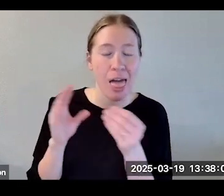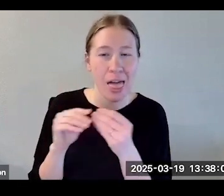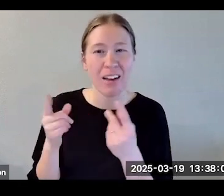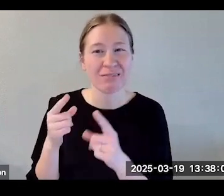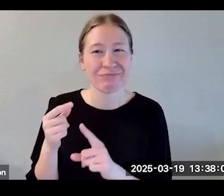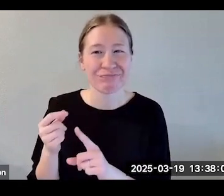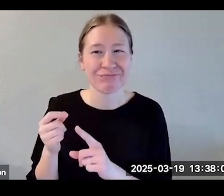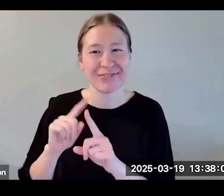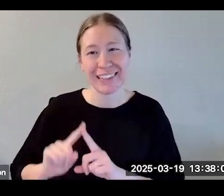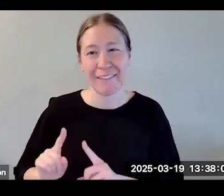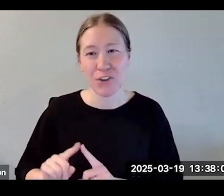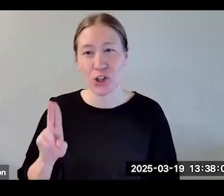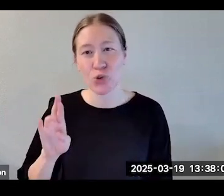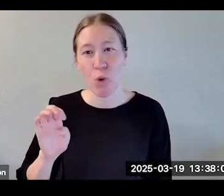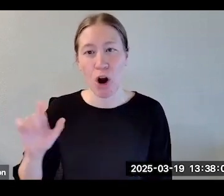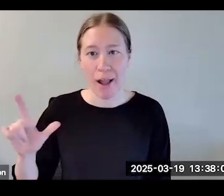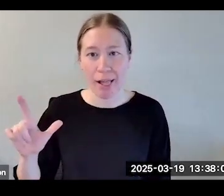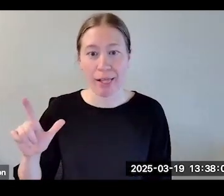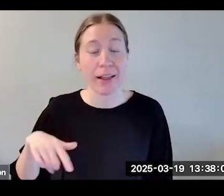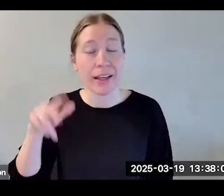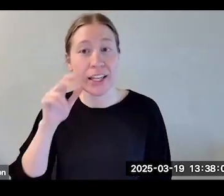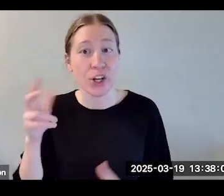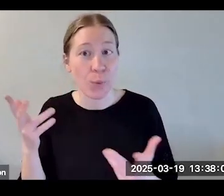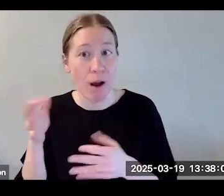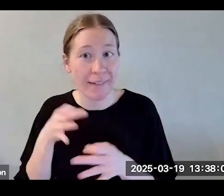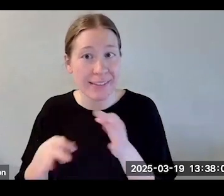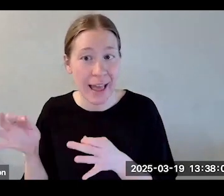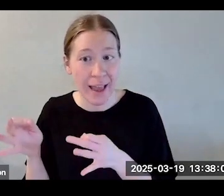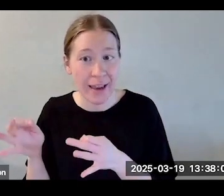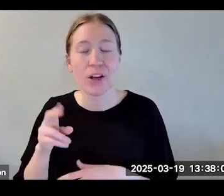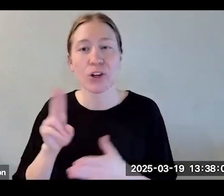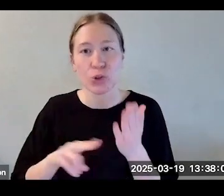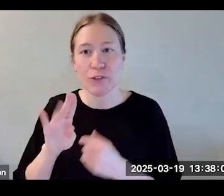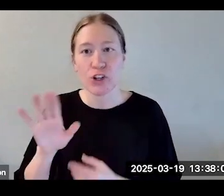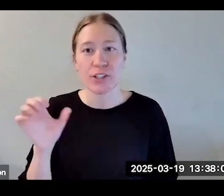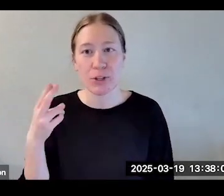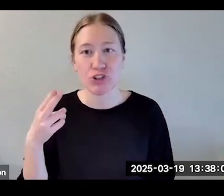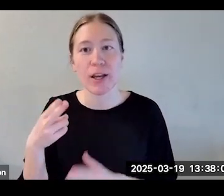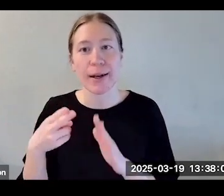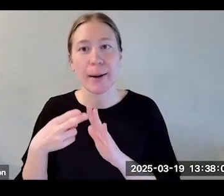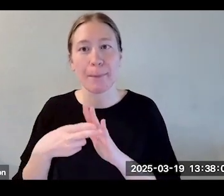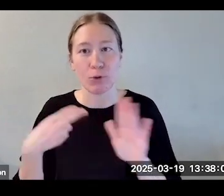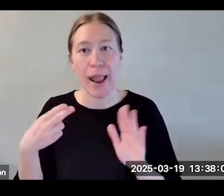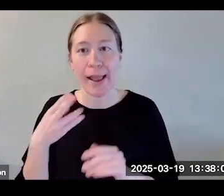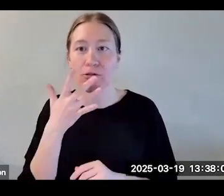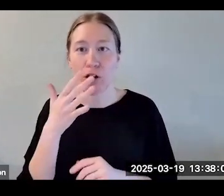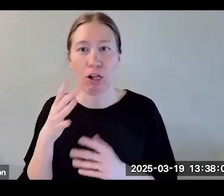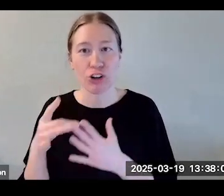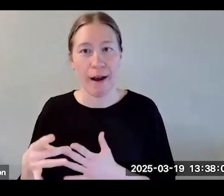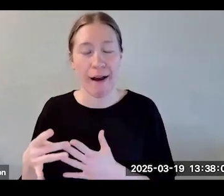University of Michigan Brand Color Guide. And if they think that that's a salient link for them to interact with,